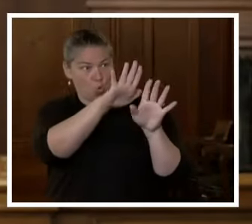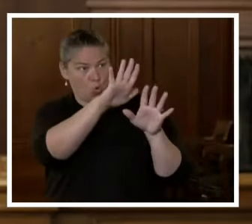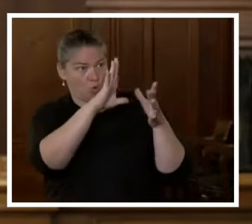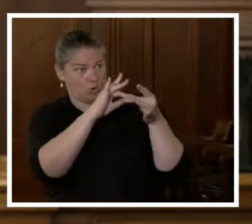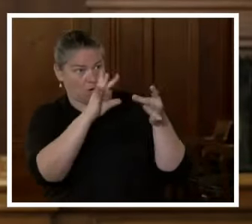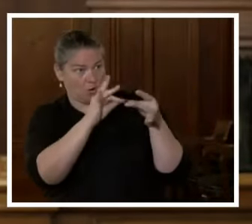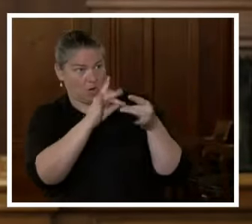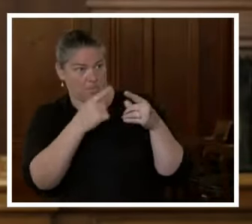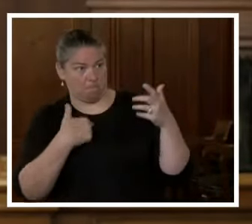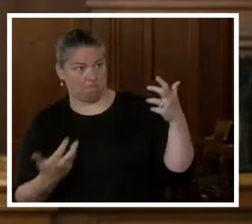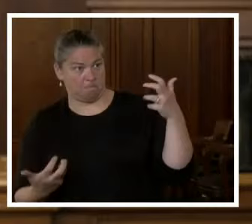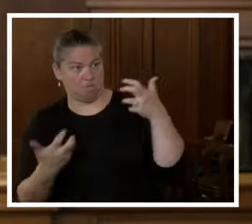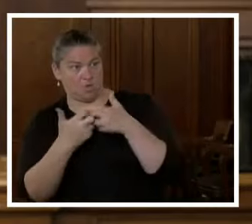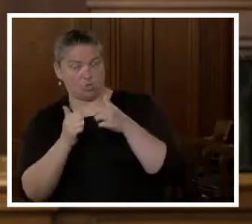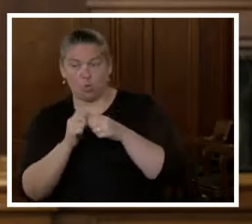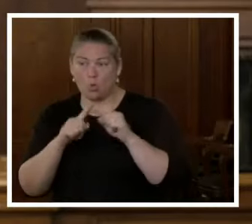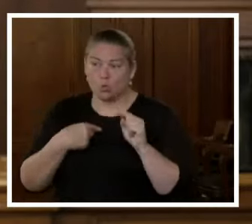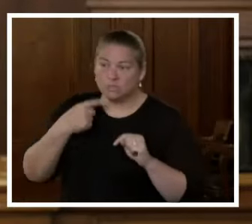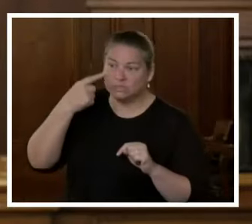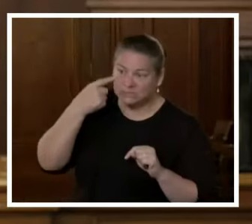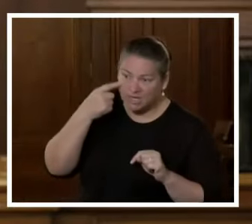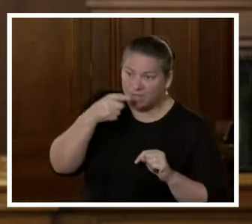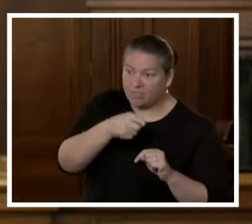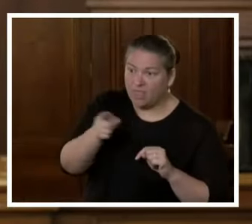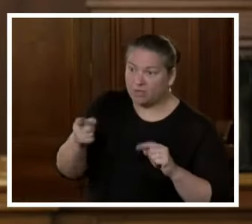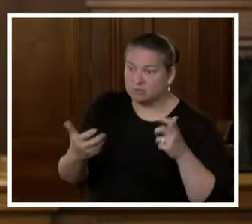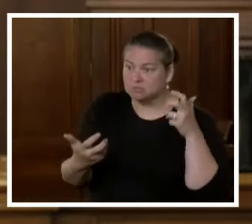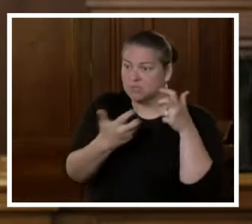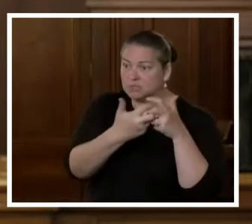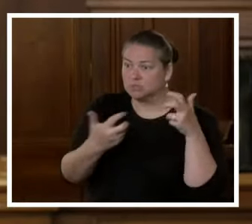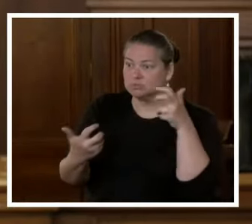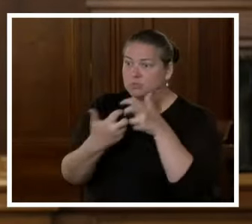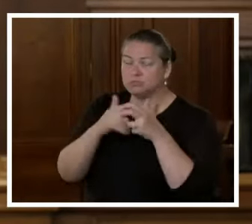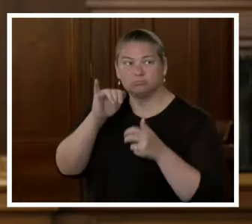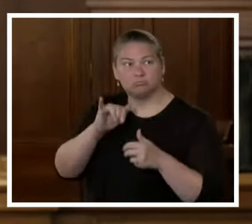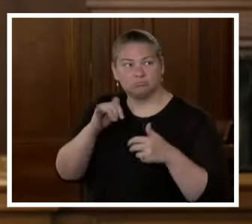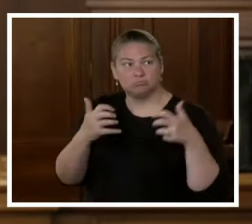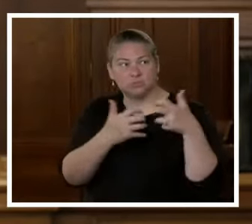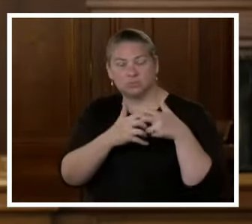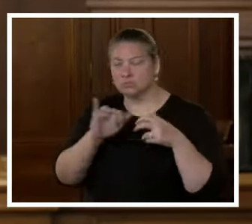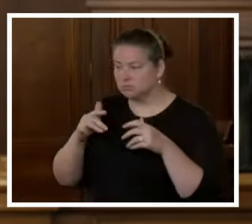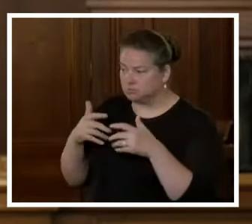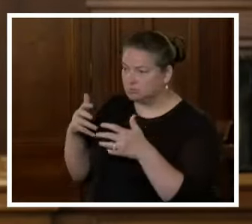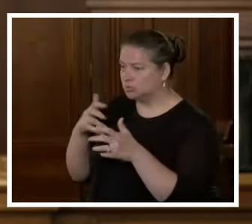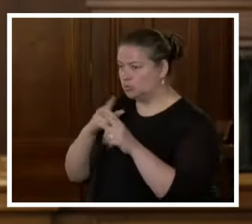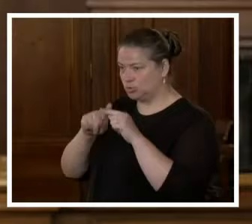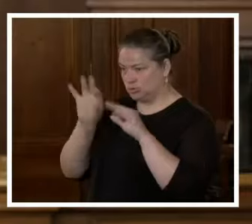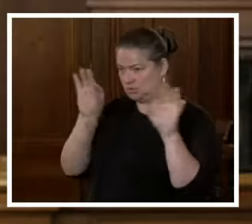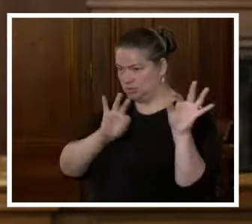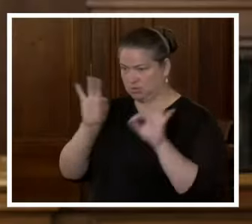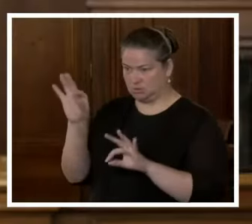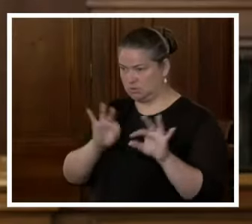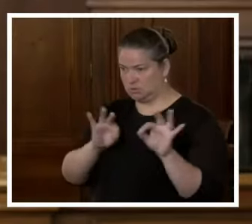DEGREE OF CONFIDENCE IN, AND I HOPE IT SHOWS OUR COMMITMENT, THE COMMITMENT OF THE KENTUCKY